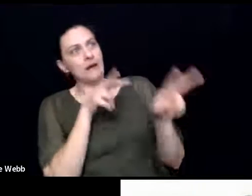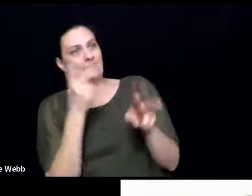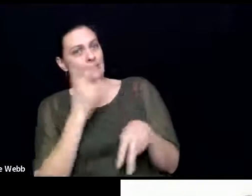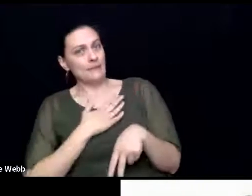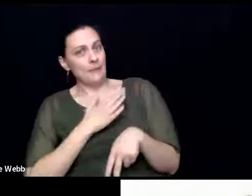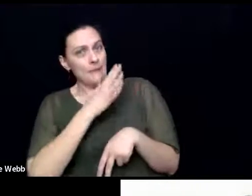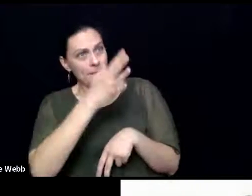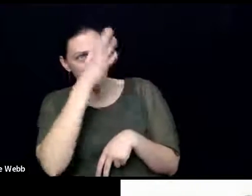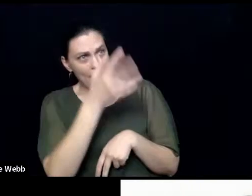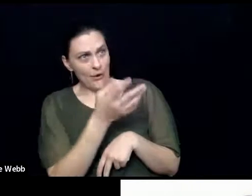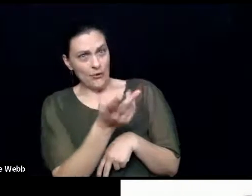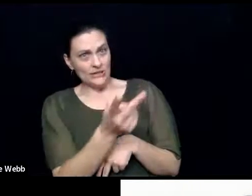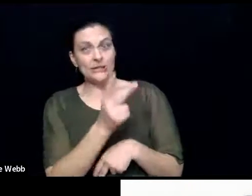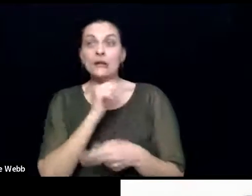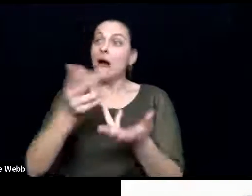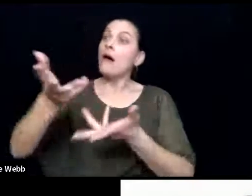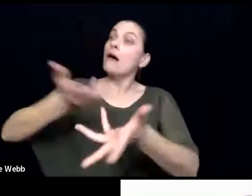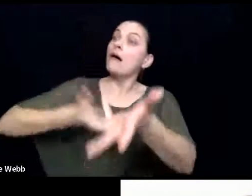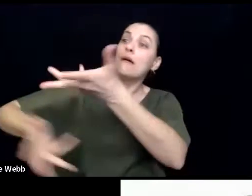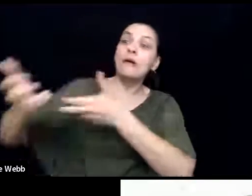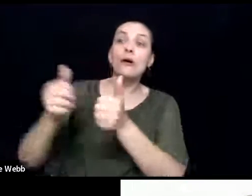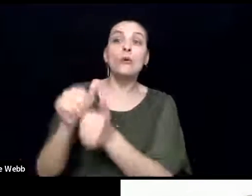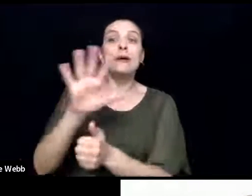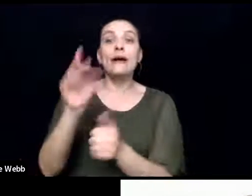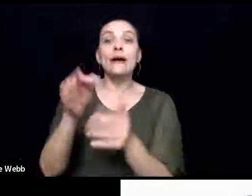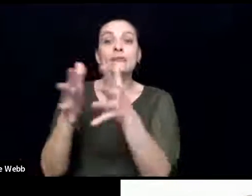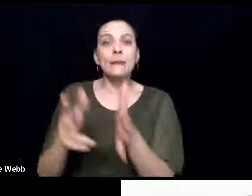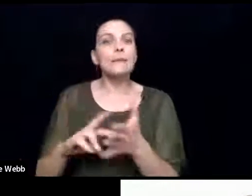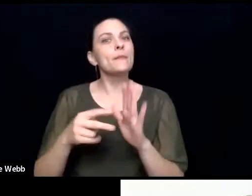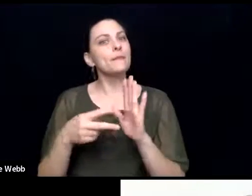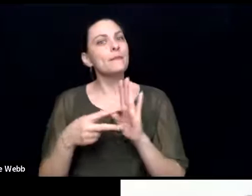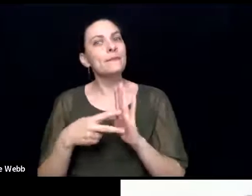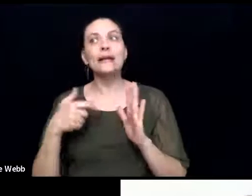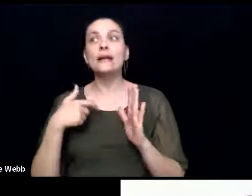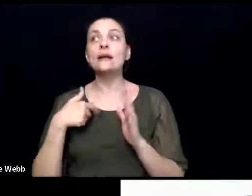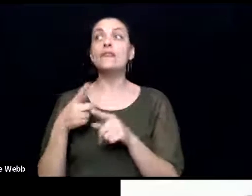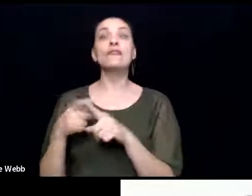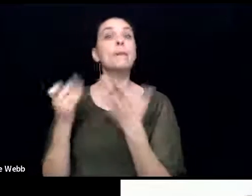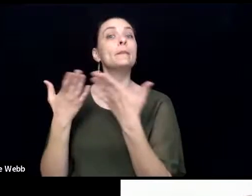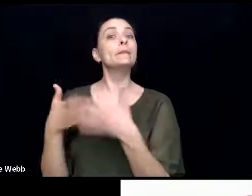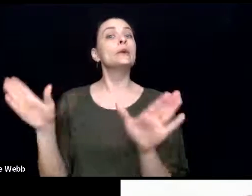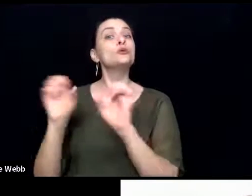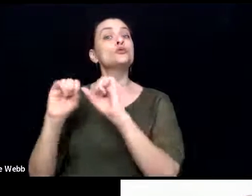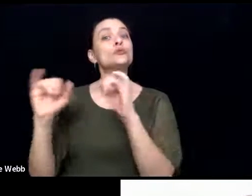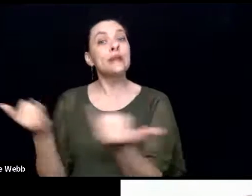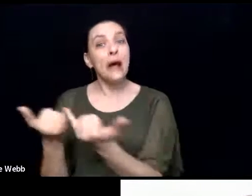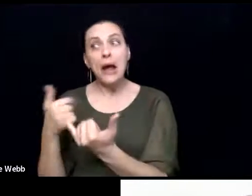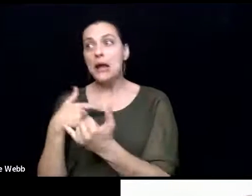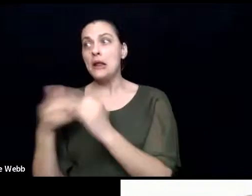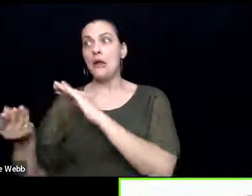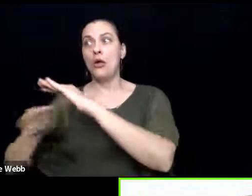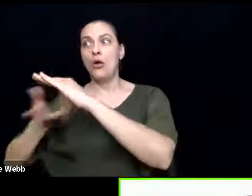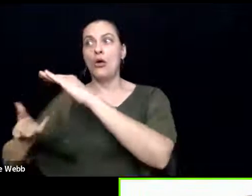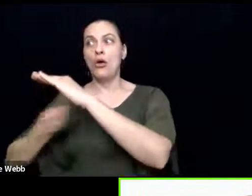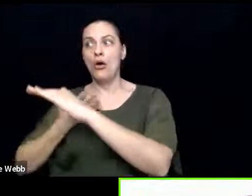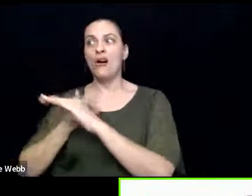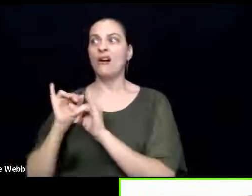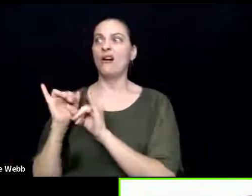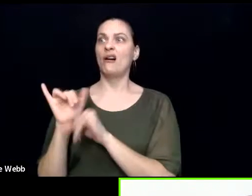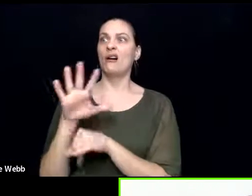African American Americans were inferior and bad but that message from my own parents. You know, I